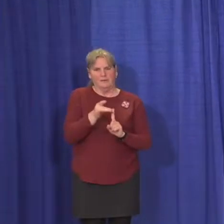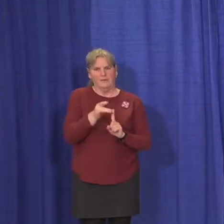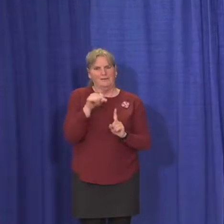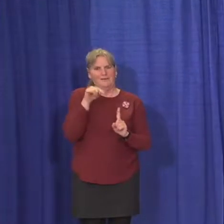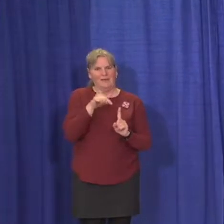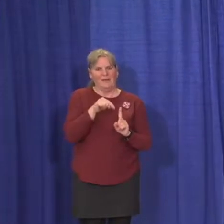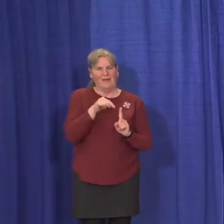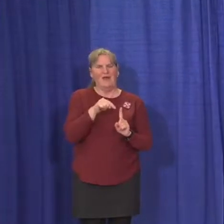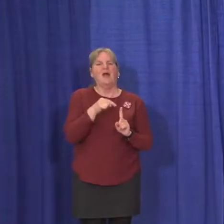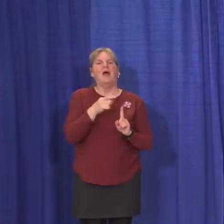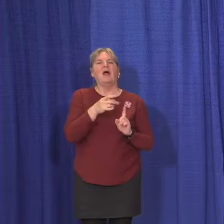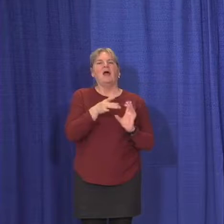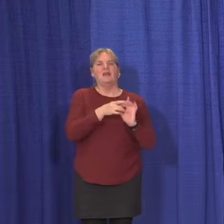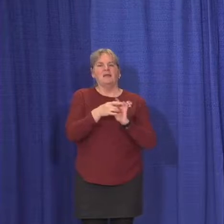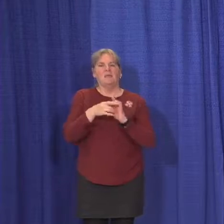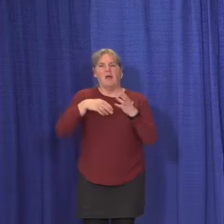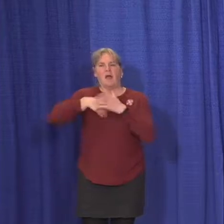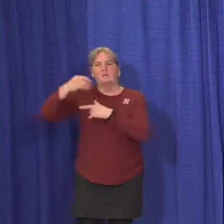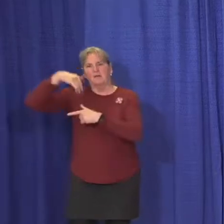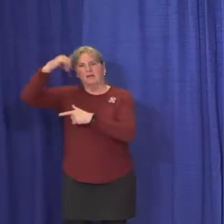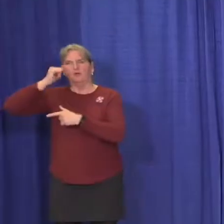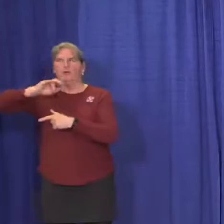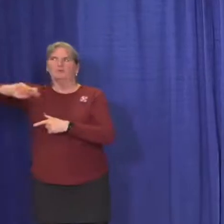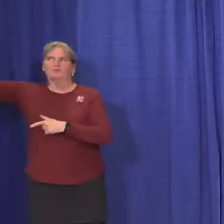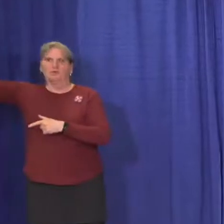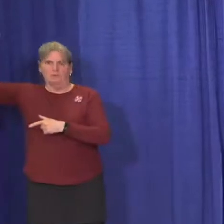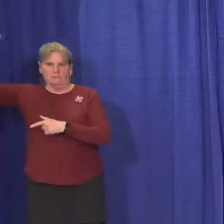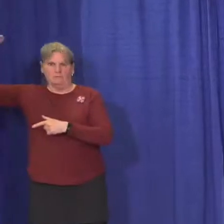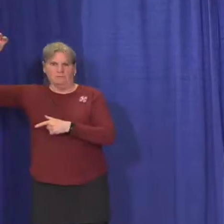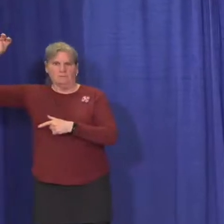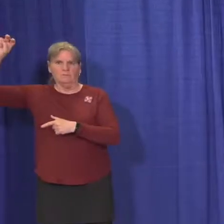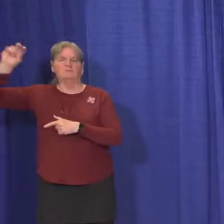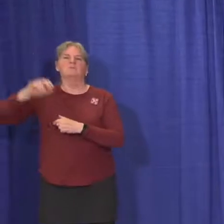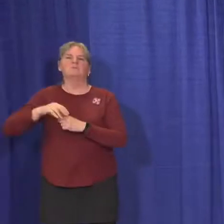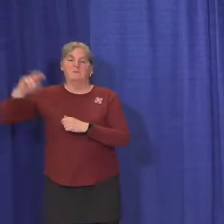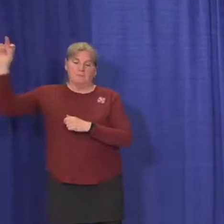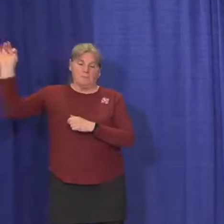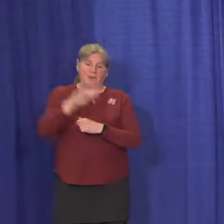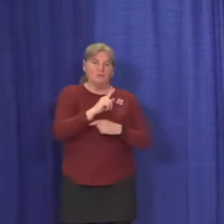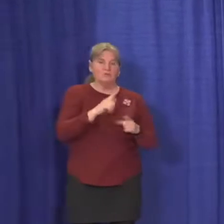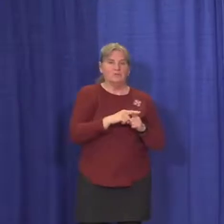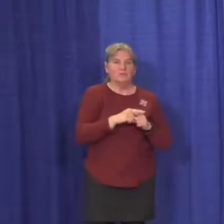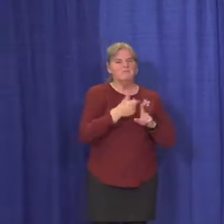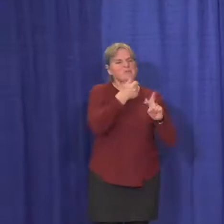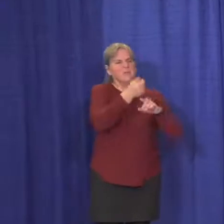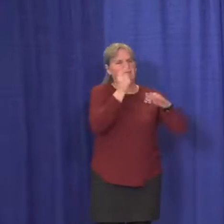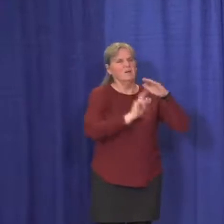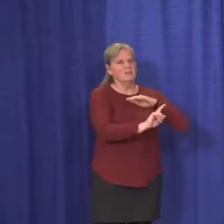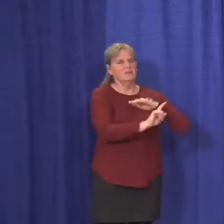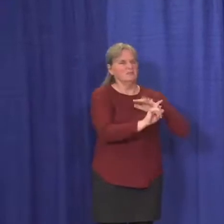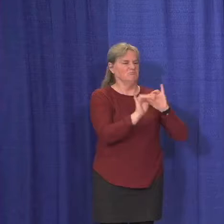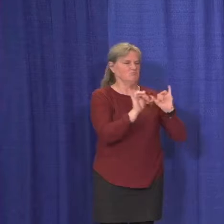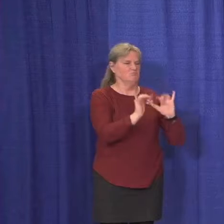new case linked to two out of territory travel and that individual is isolating, and